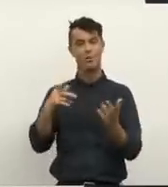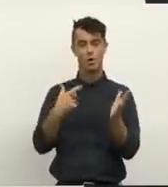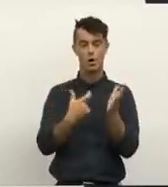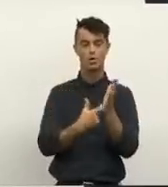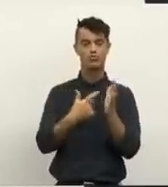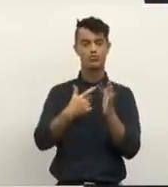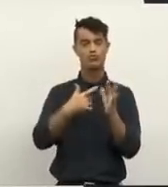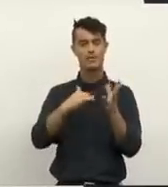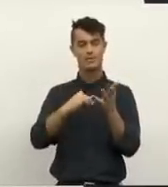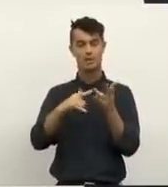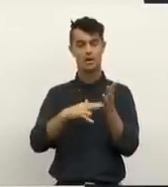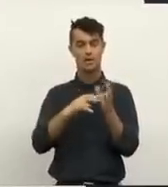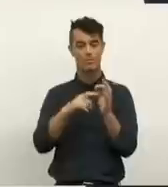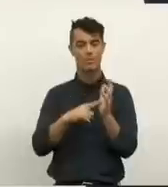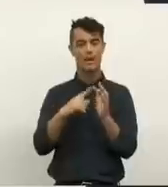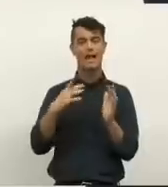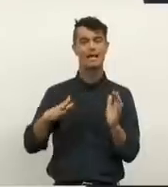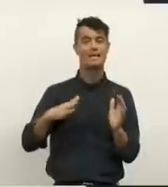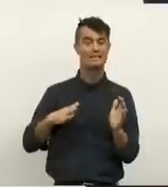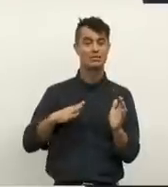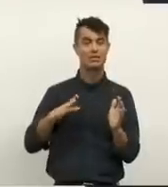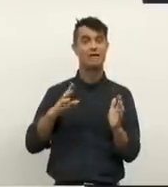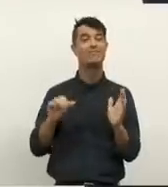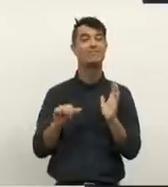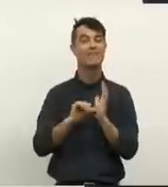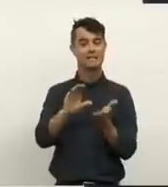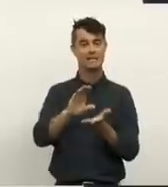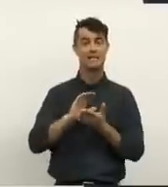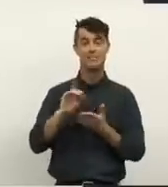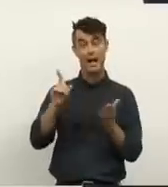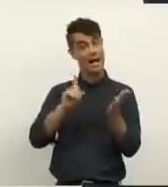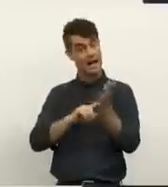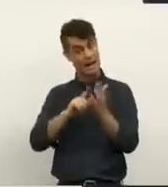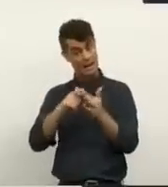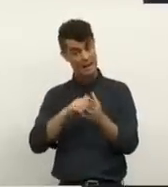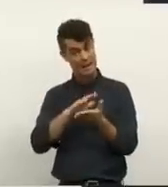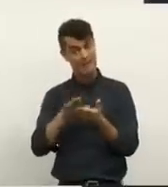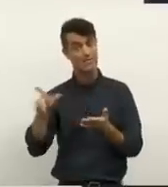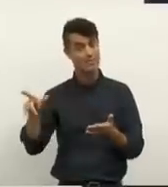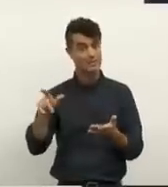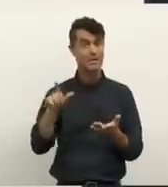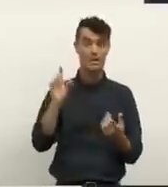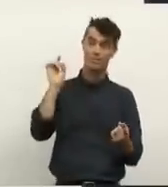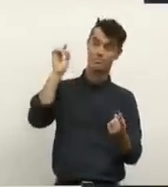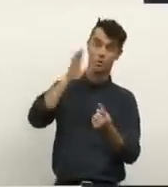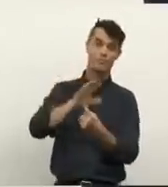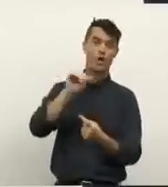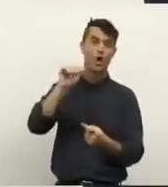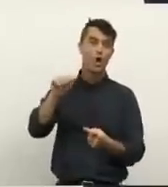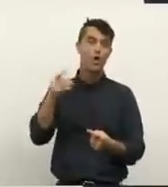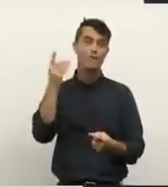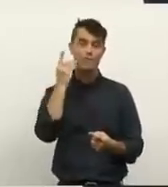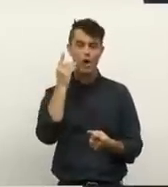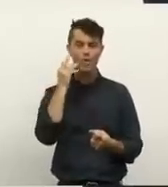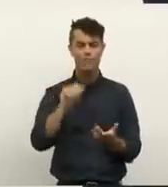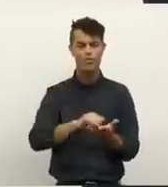Yet for Leah, it's pivotal to have a phone with the appropriate apps and she may choose a particular style of phone,